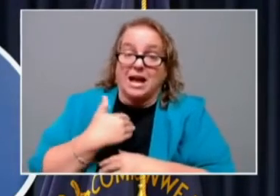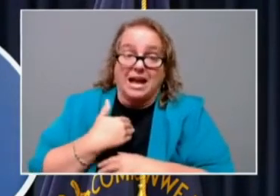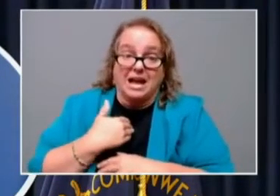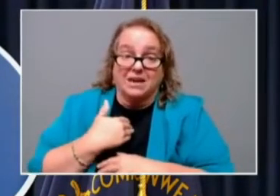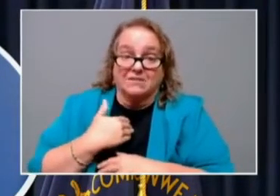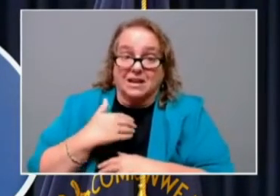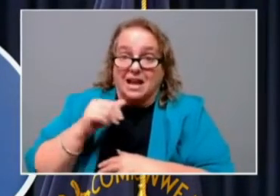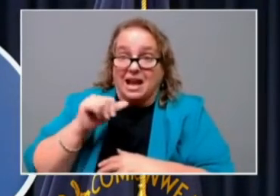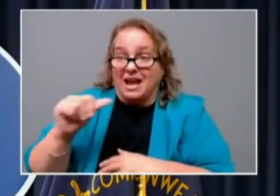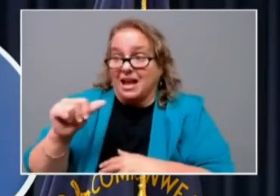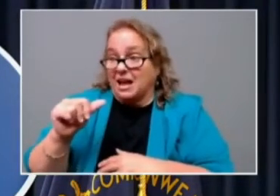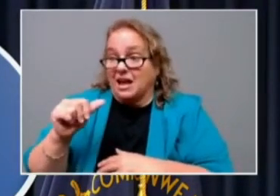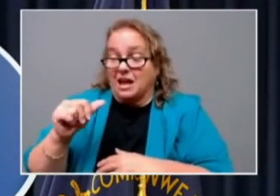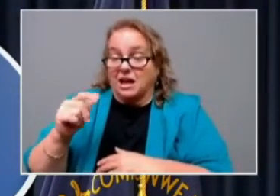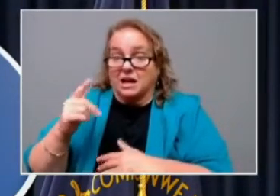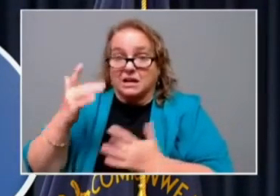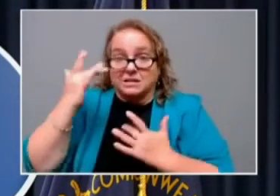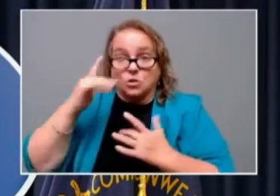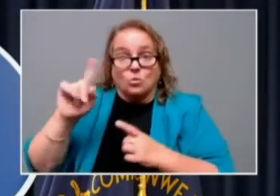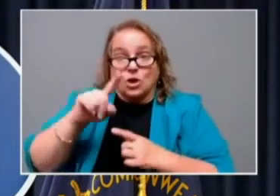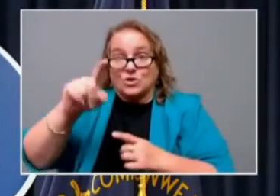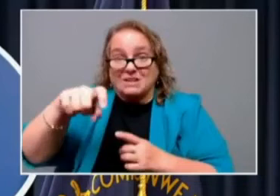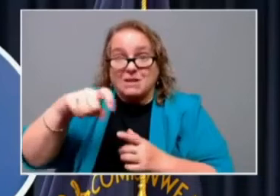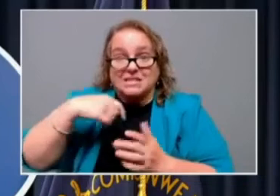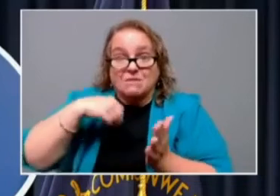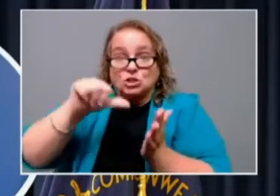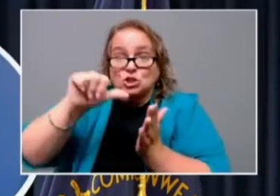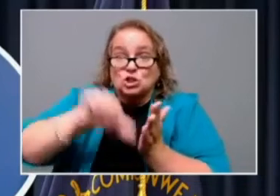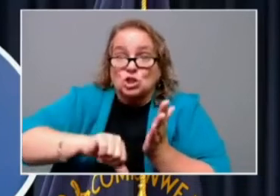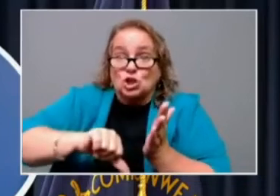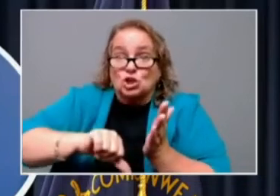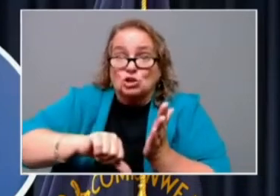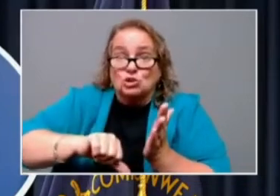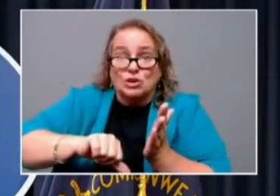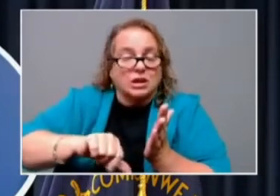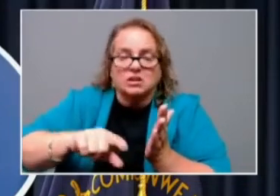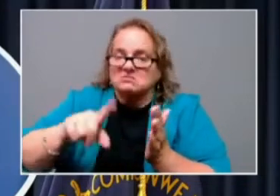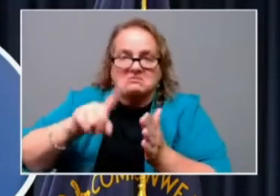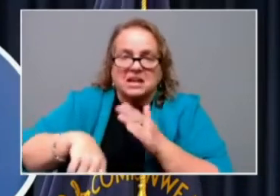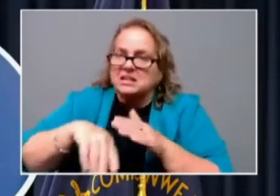you needed a surgery for a long time, you can't get in to to get it because